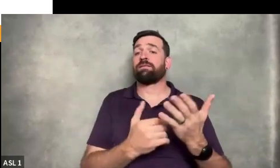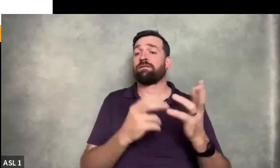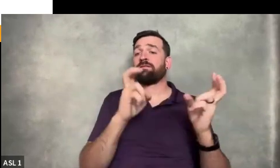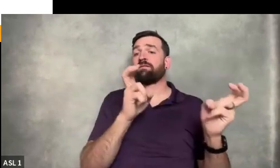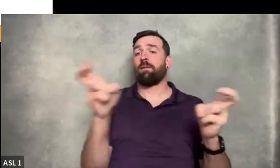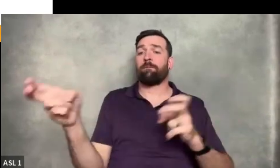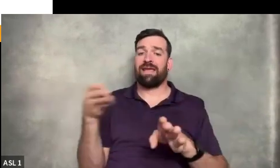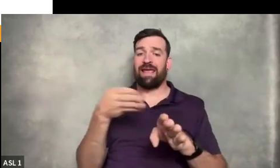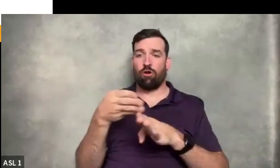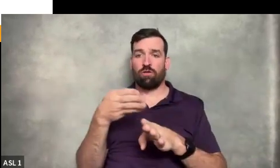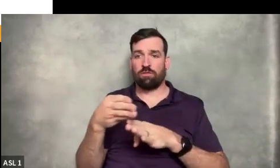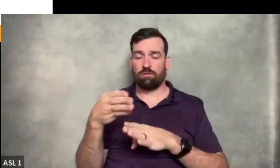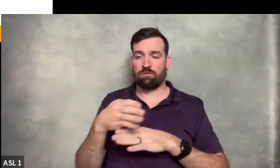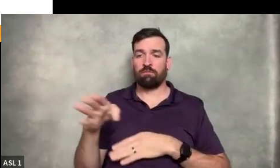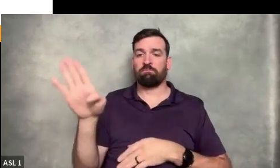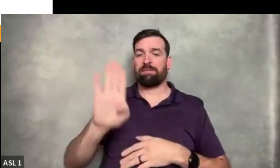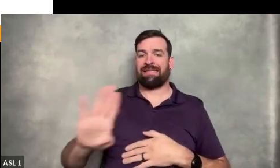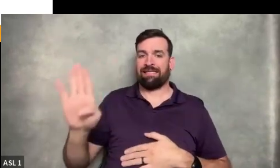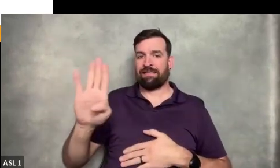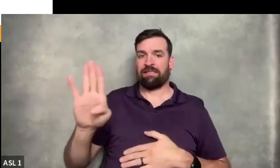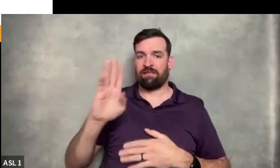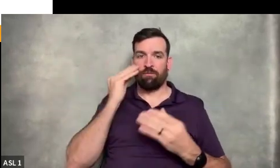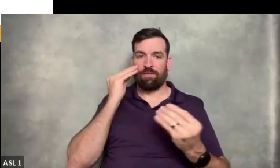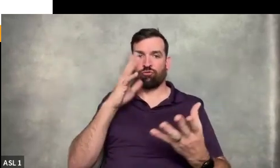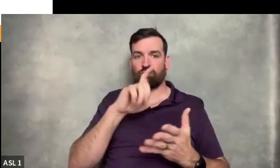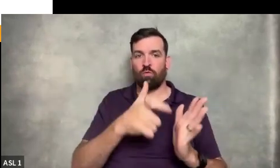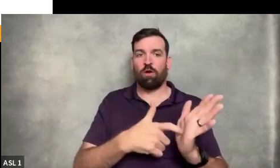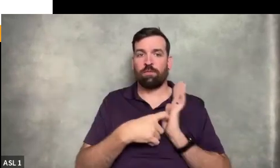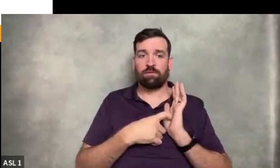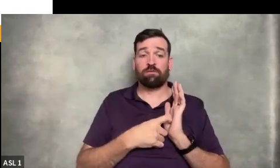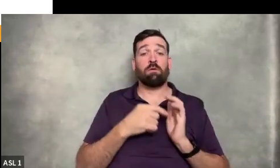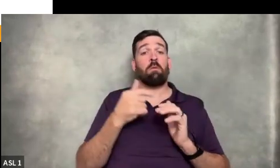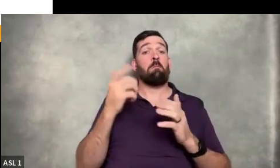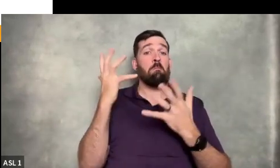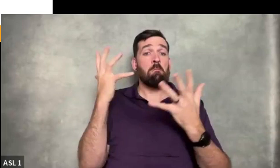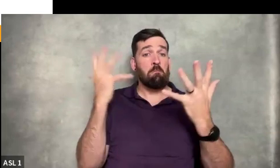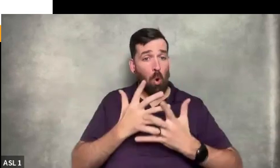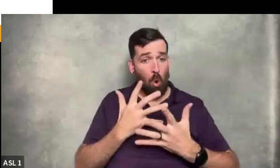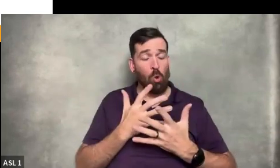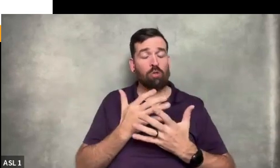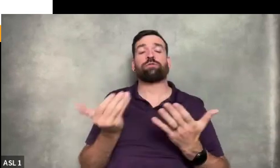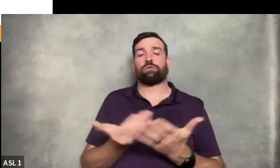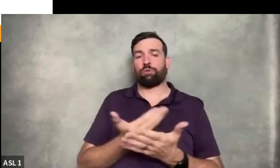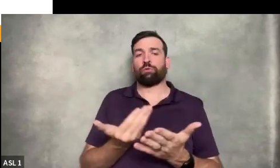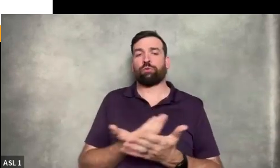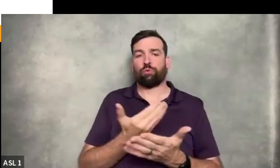B Information Requirements. Those that are bolded contain new requirements as a result of the 2024